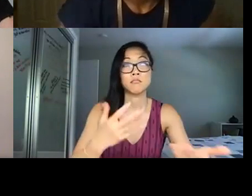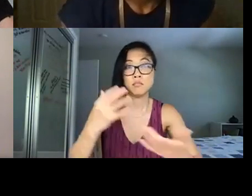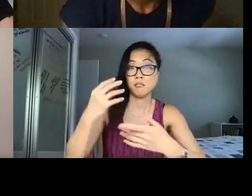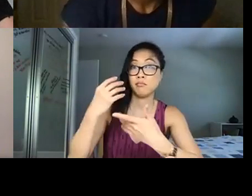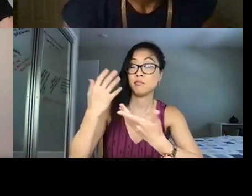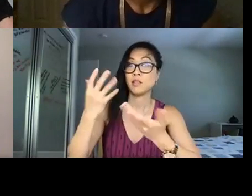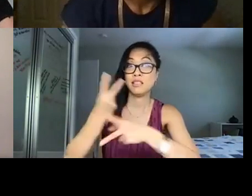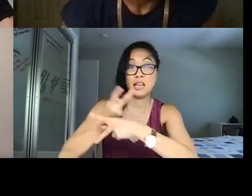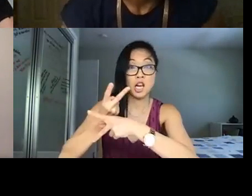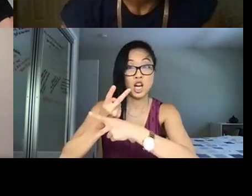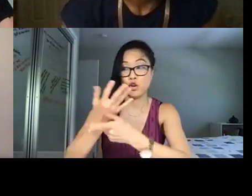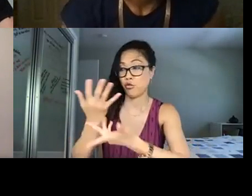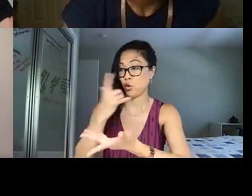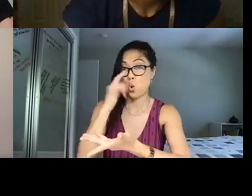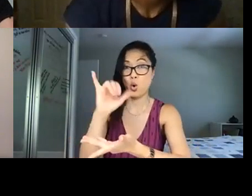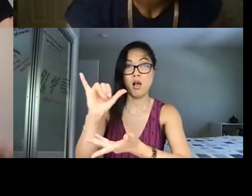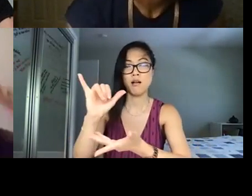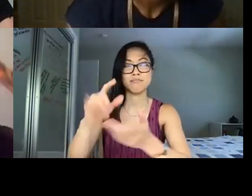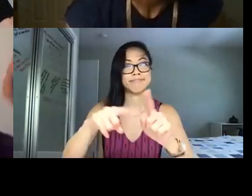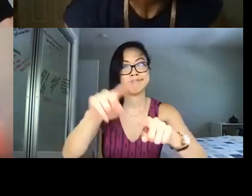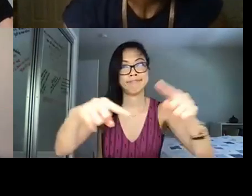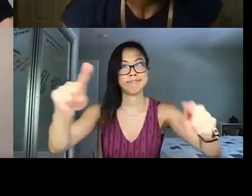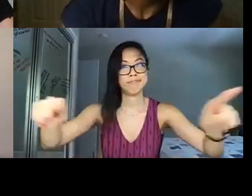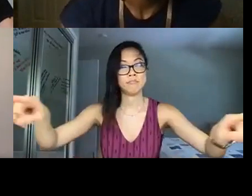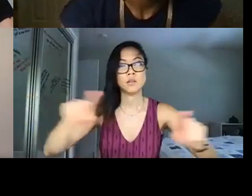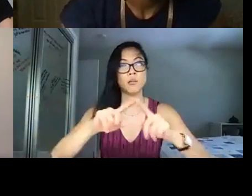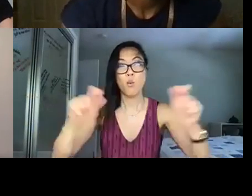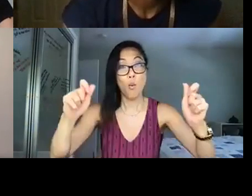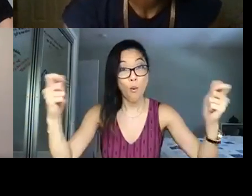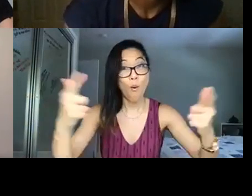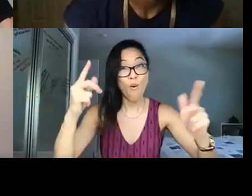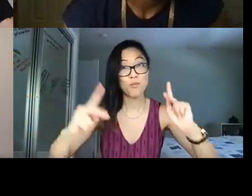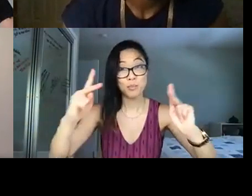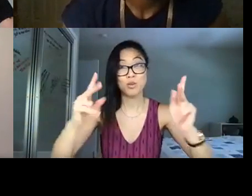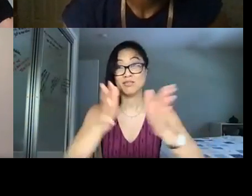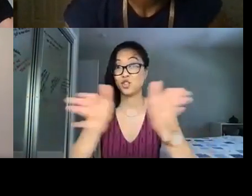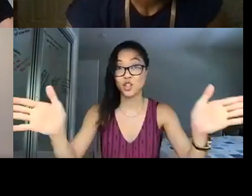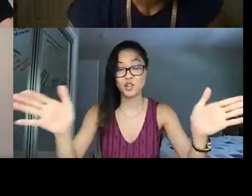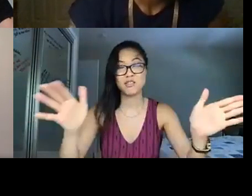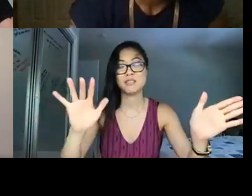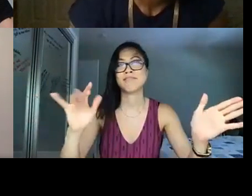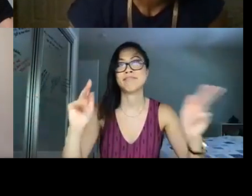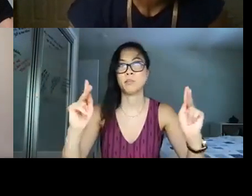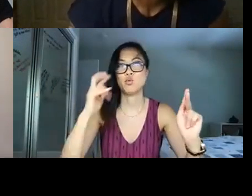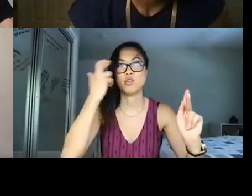that we're all people in general figuring out and realizing now we all have mental health through this pandemic and